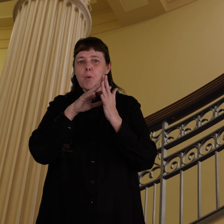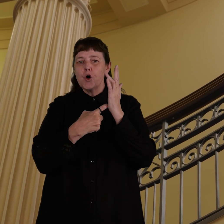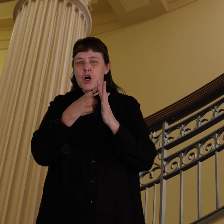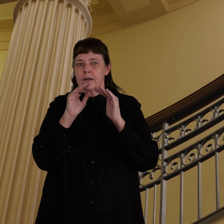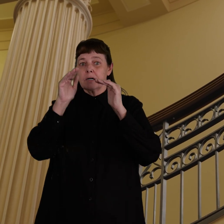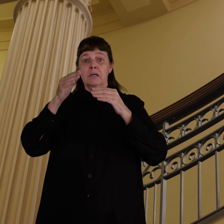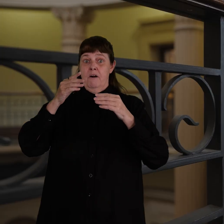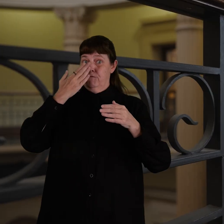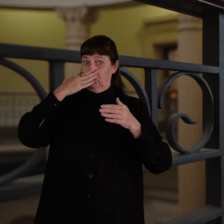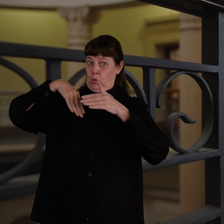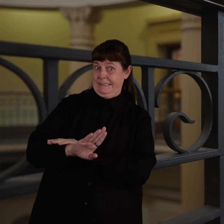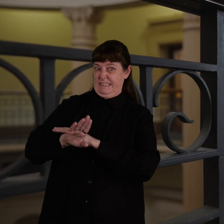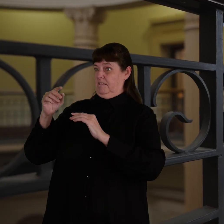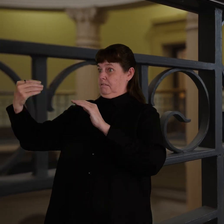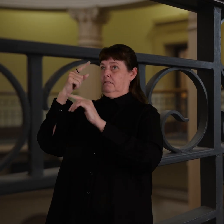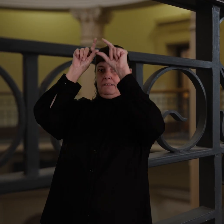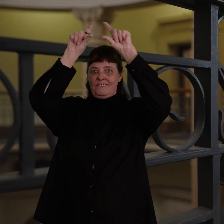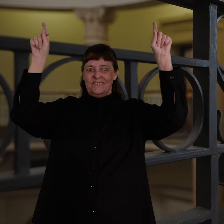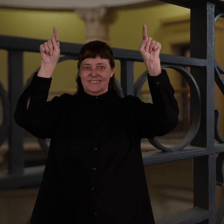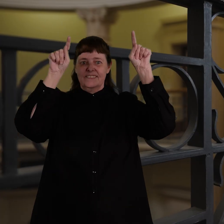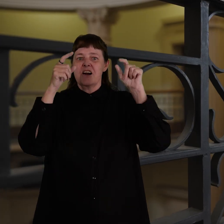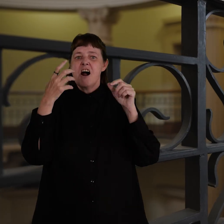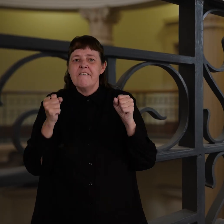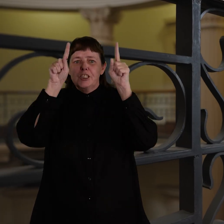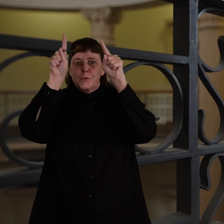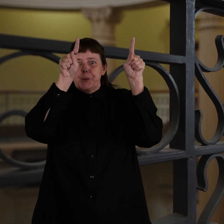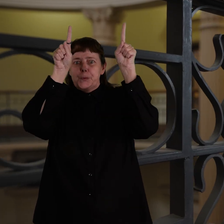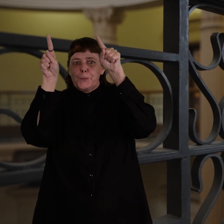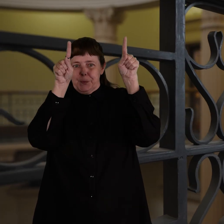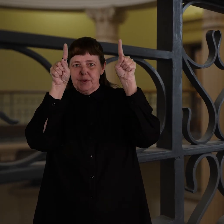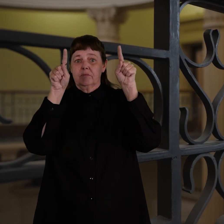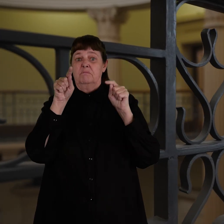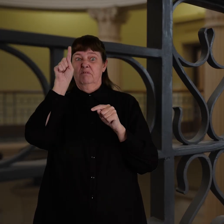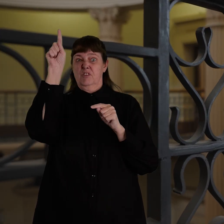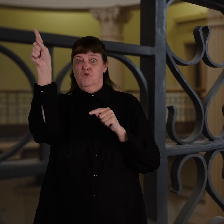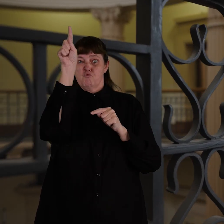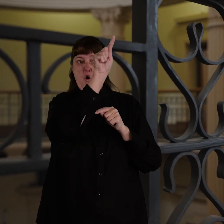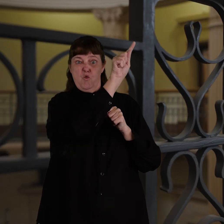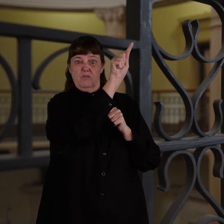Throughout the ironwork, there are spirals and the top row of spirals in the panel above the